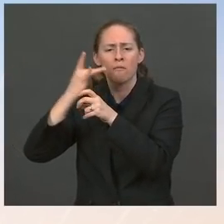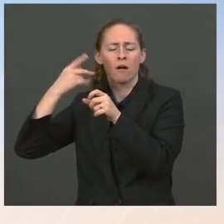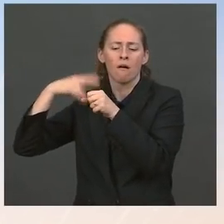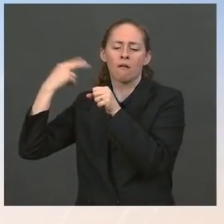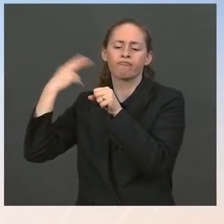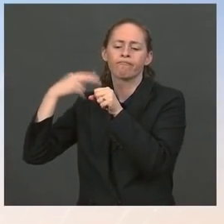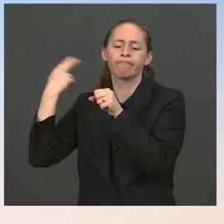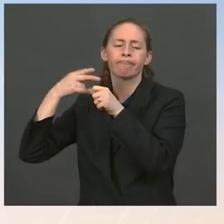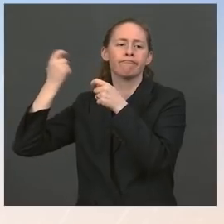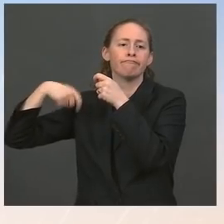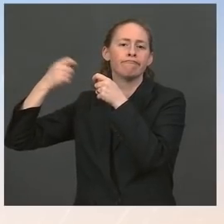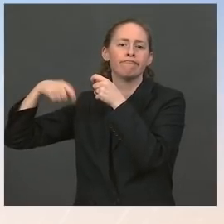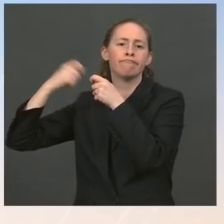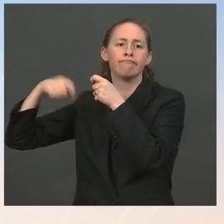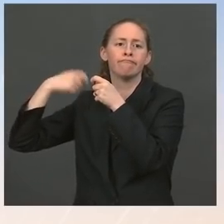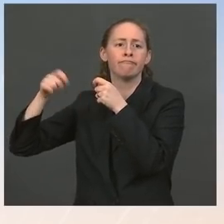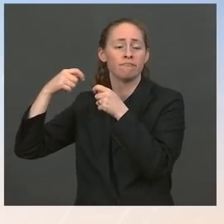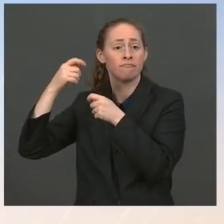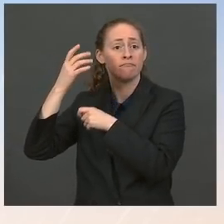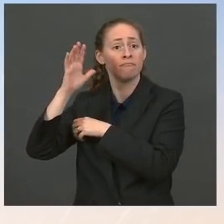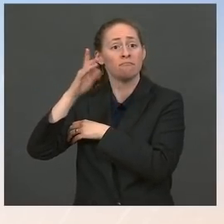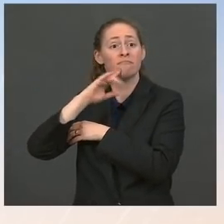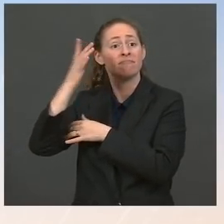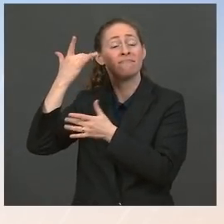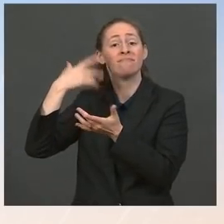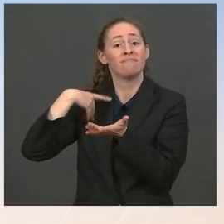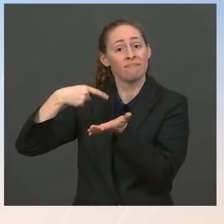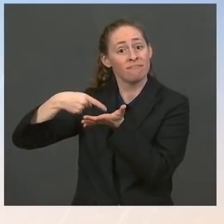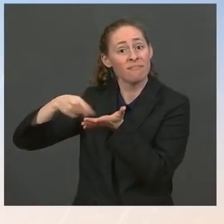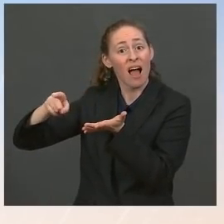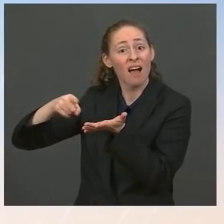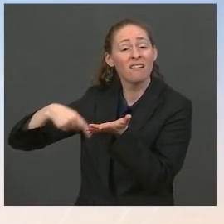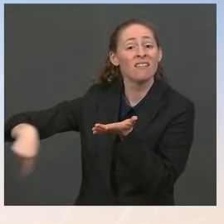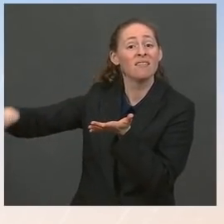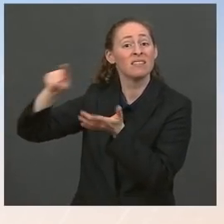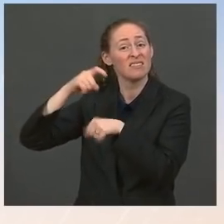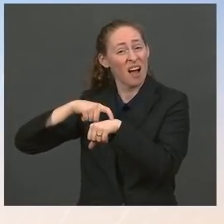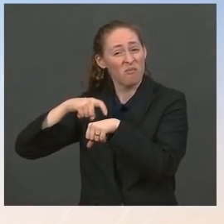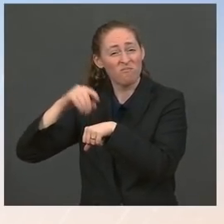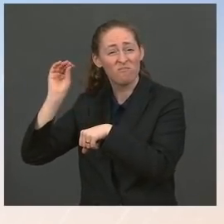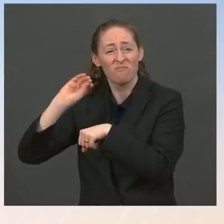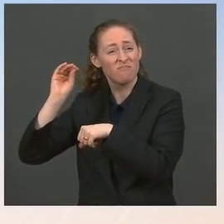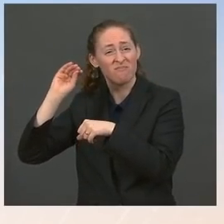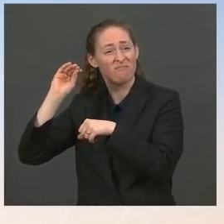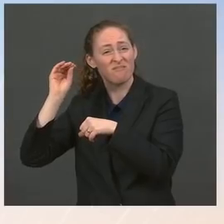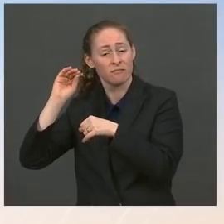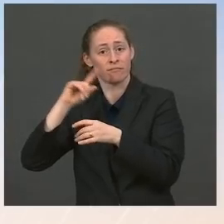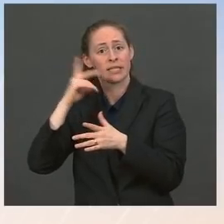they're often not compensated for their time, which means that their time is wasted freely sometimes